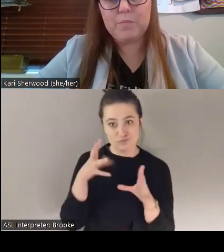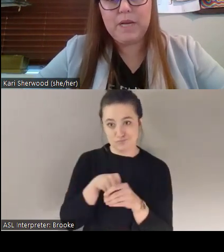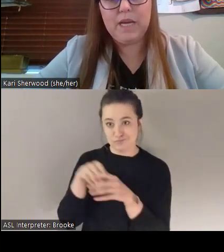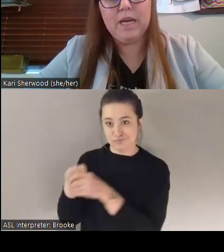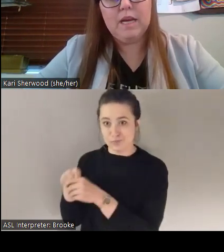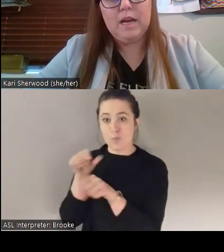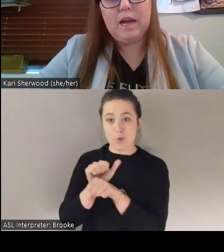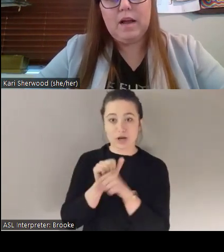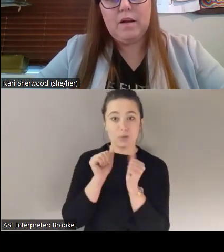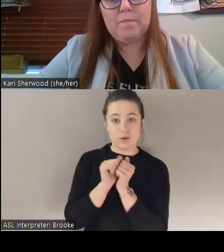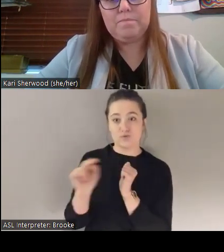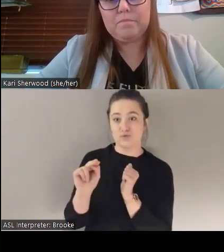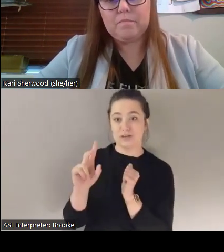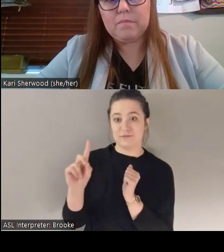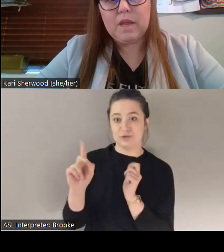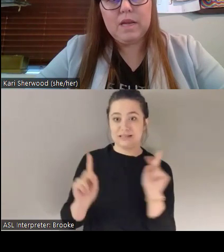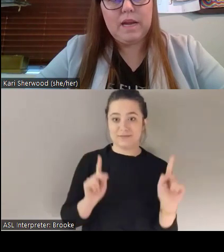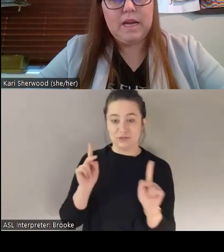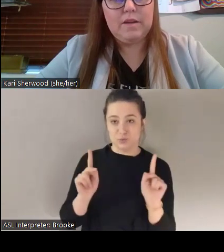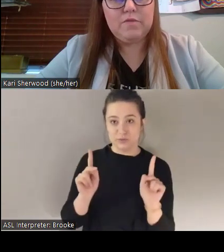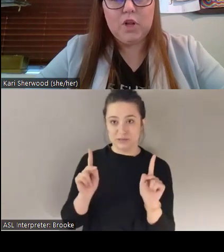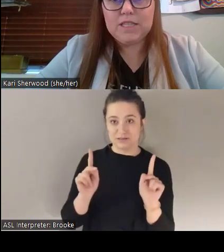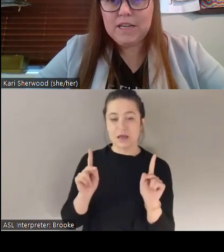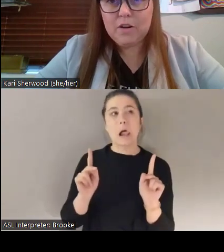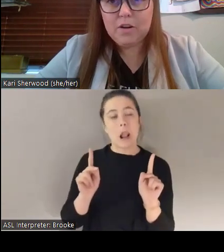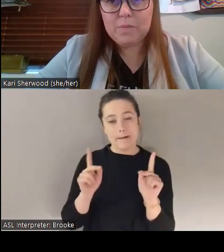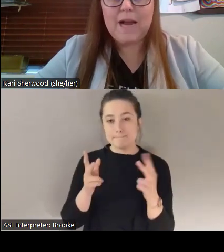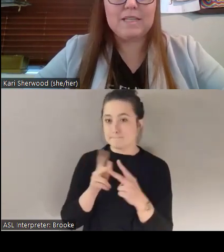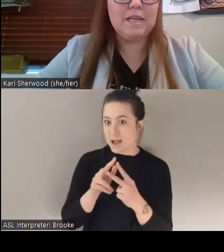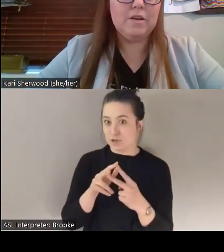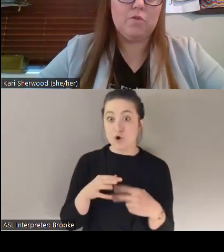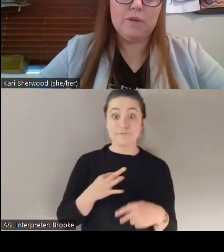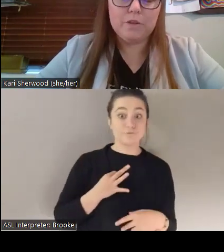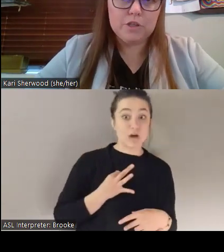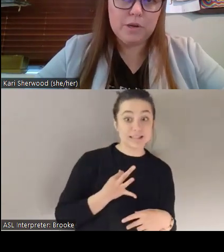whether it be in a volunteer capacity or research